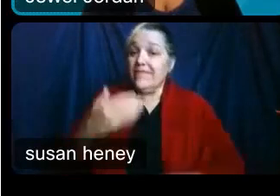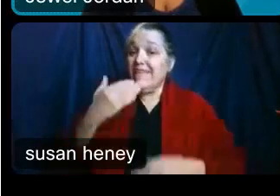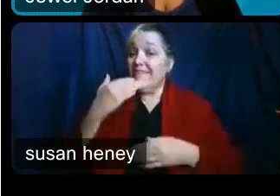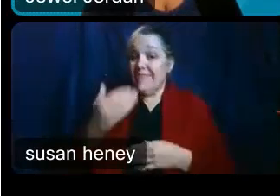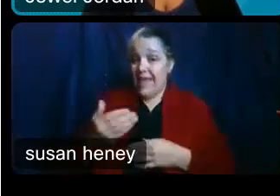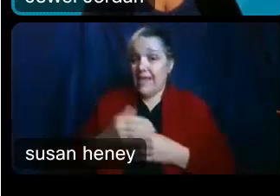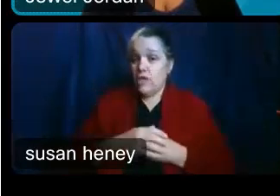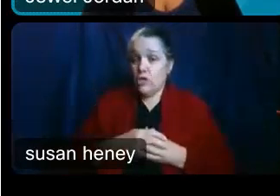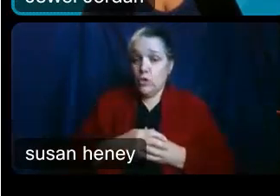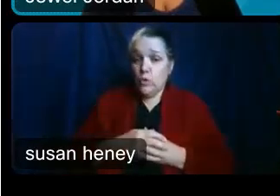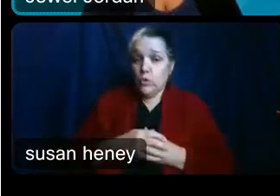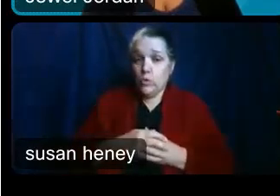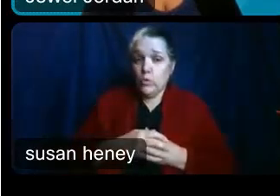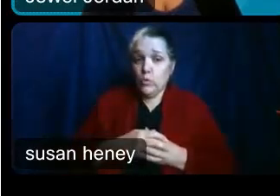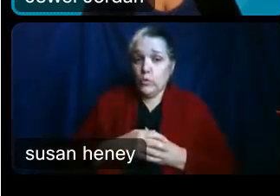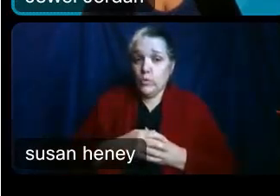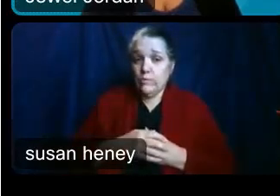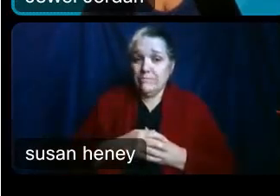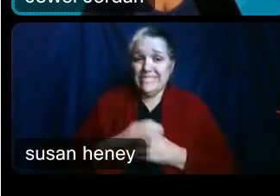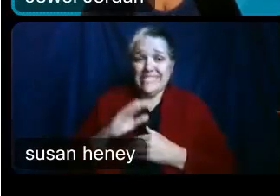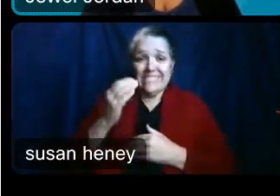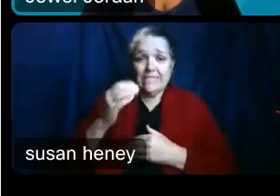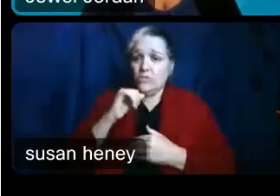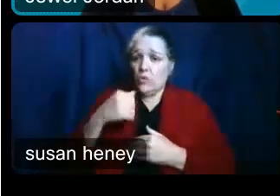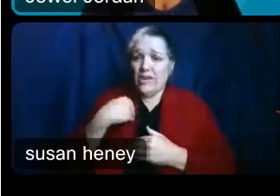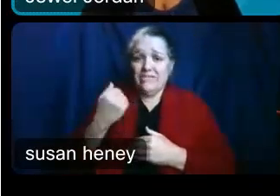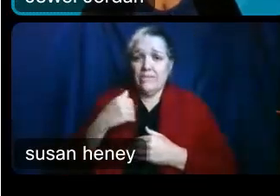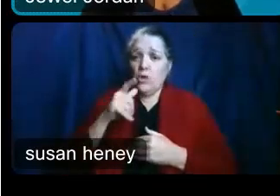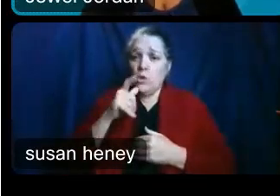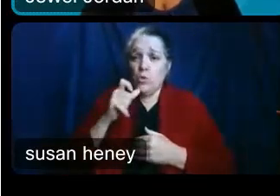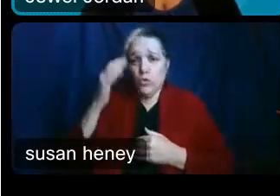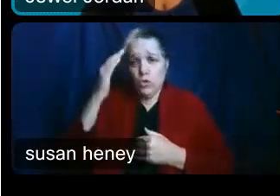like we don't have someone on the line, unfortunately that can answer. What I would like for you